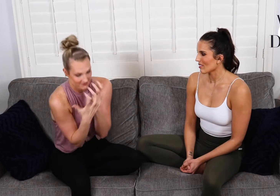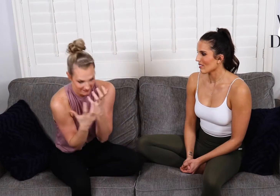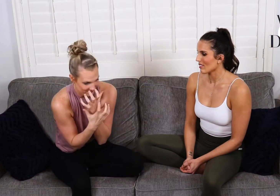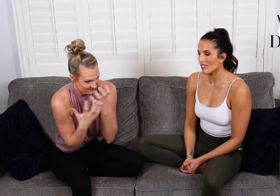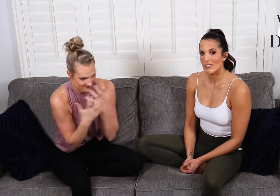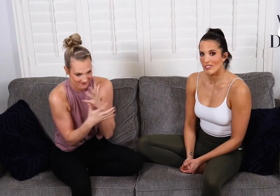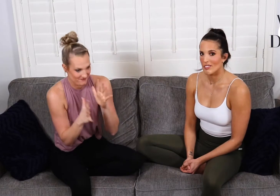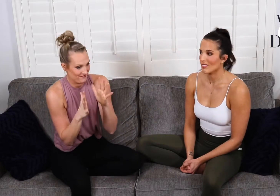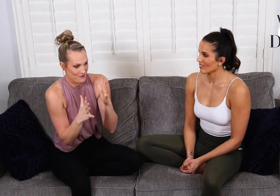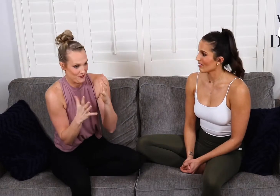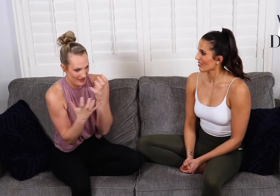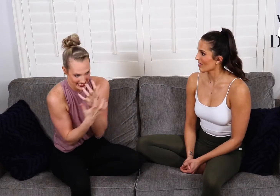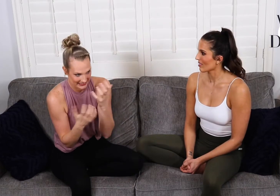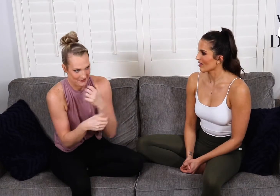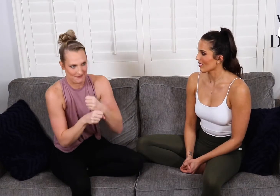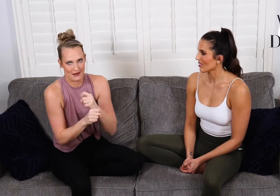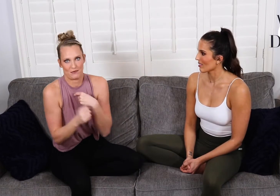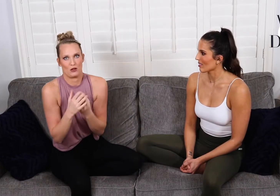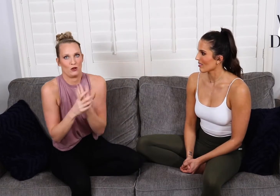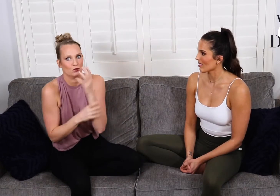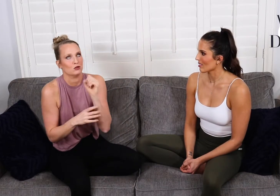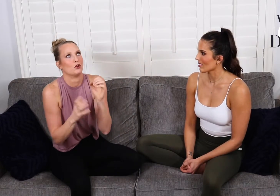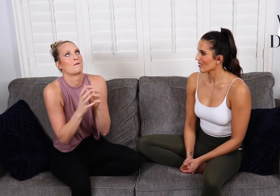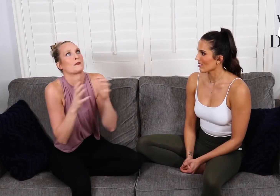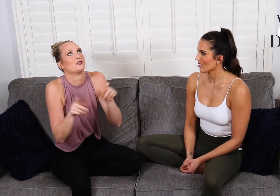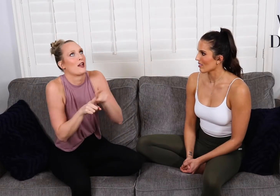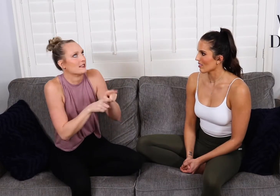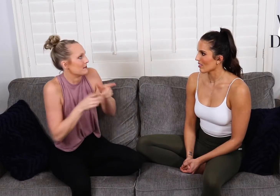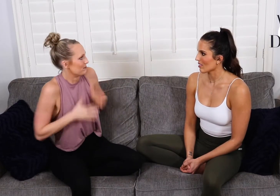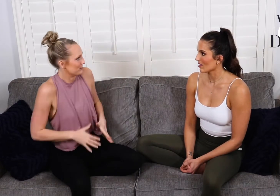truly, truly amazing and made me grow so much